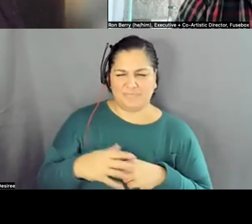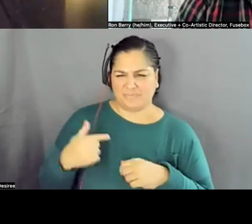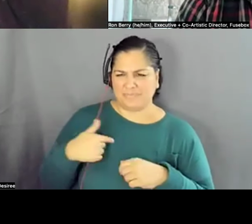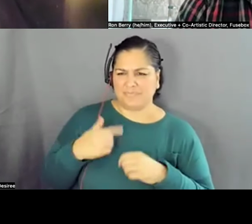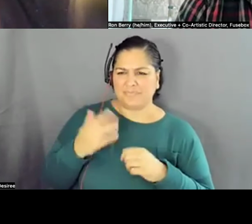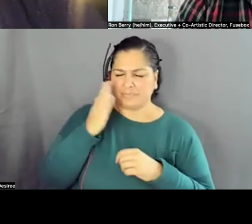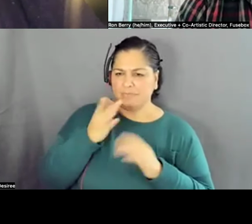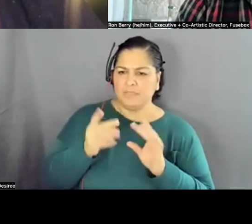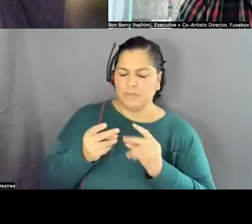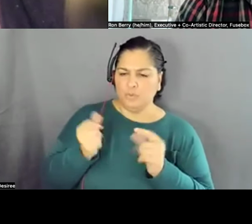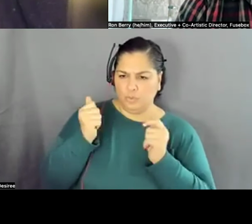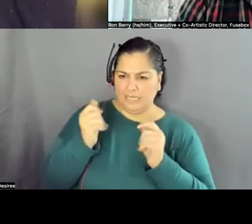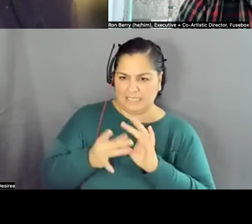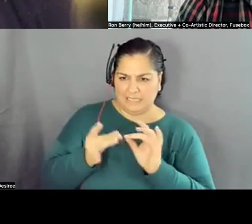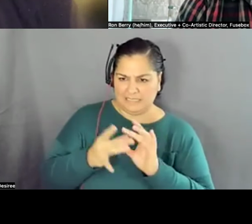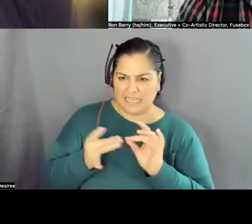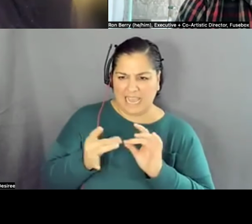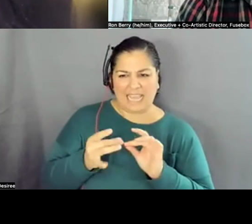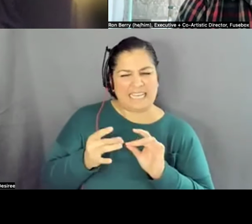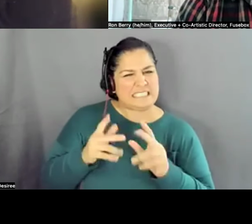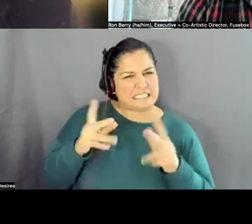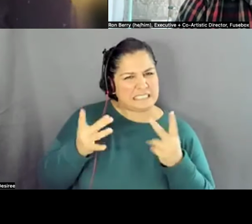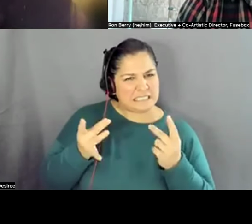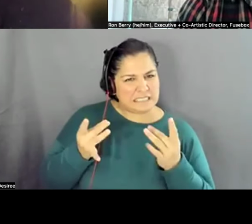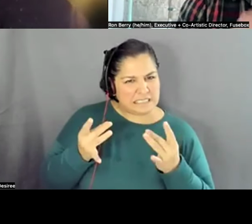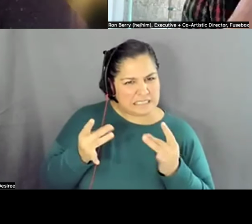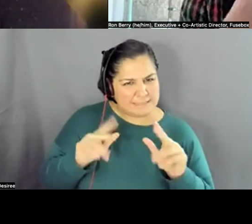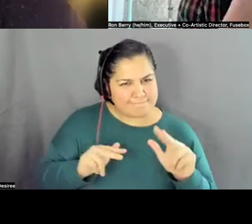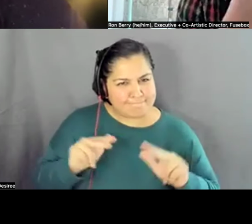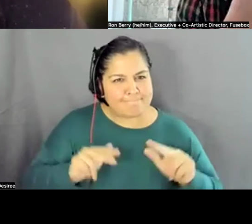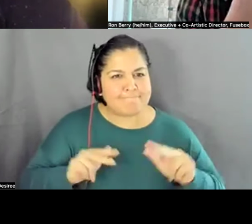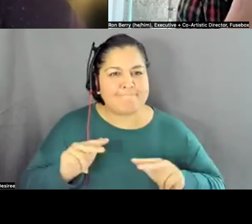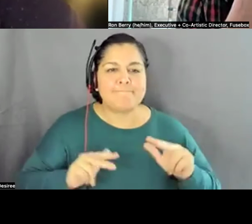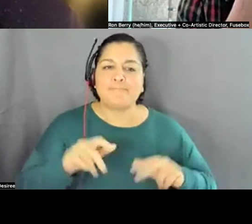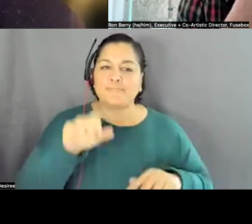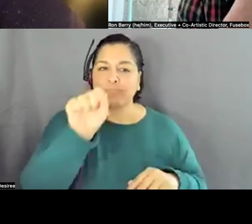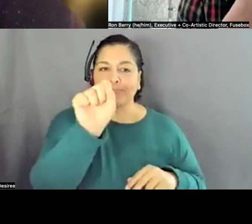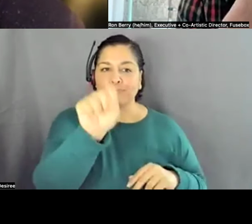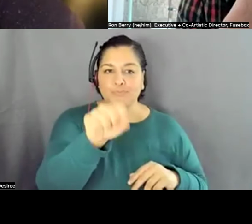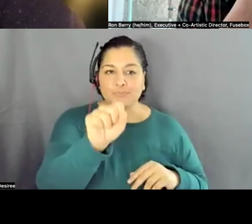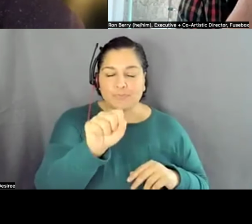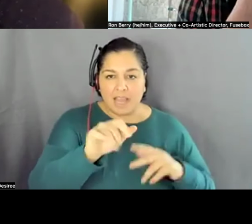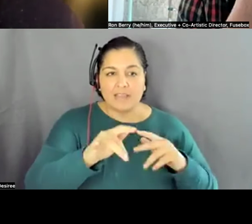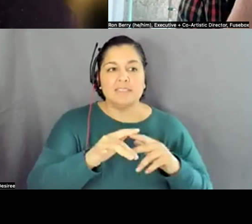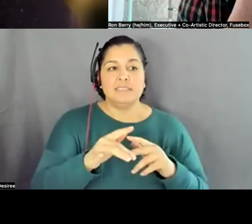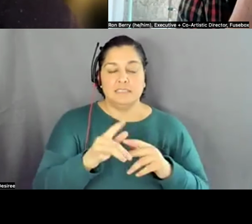Yeah, it's it's also tricky because I feel like. Yes. Like, it is a problem